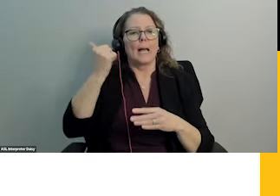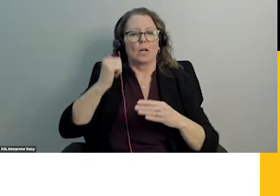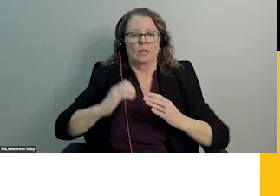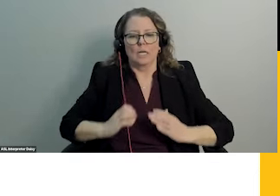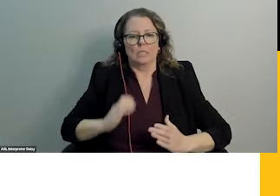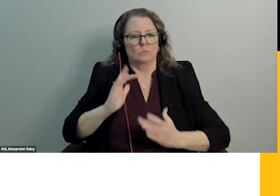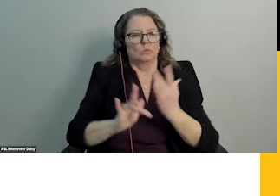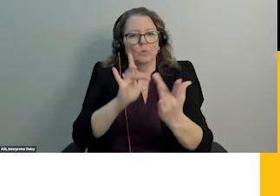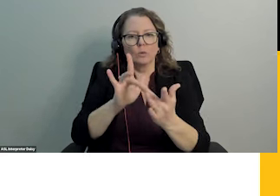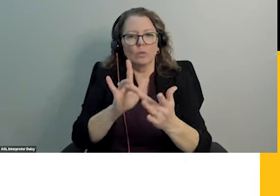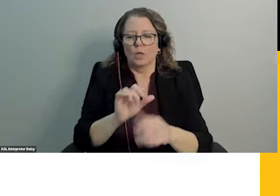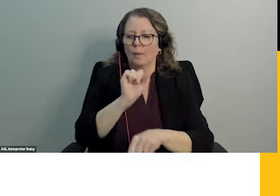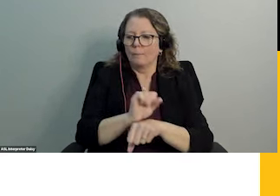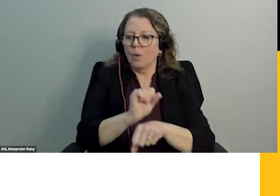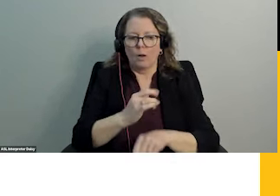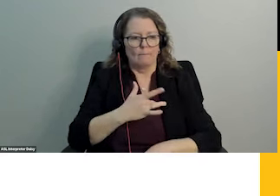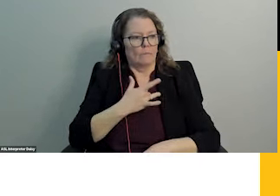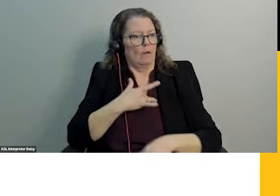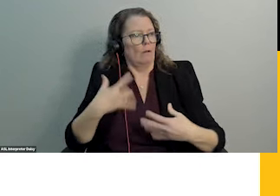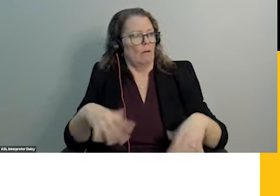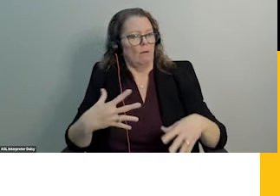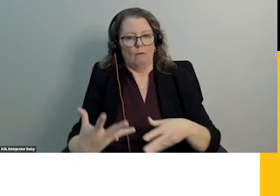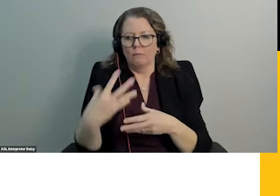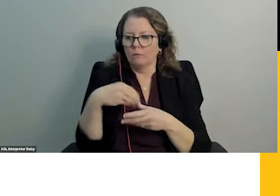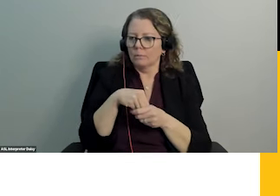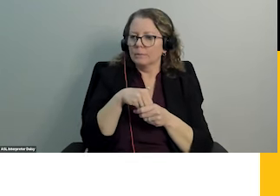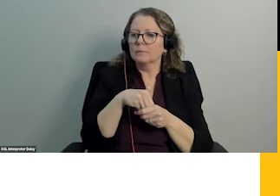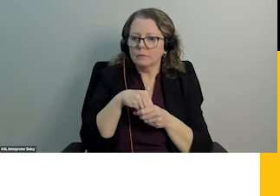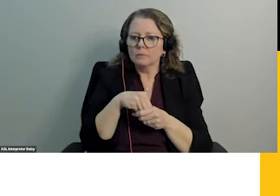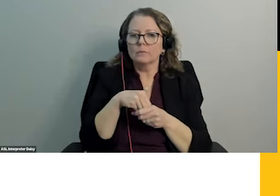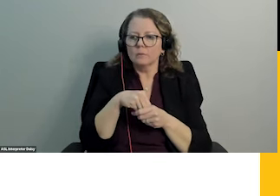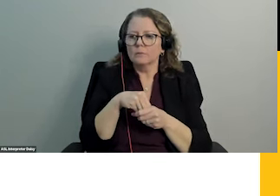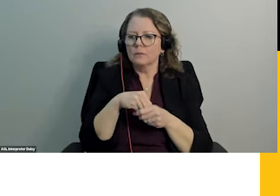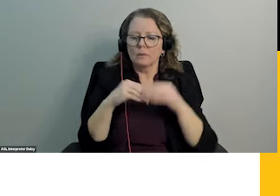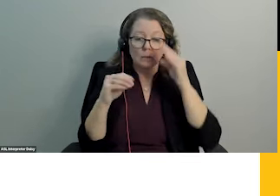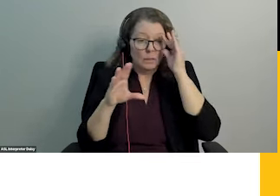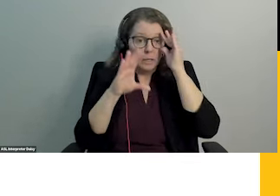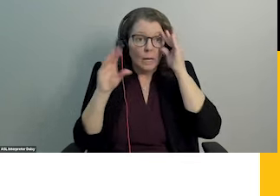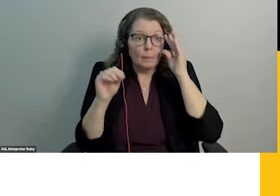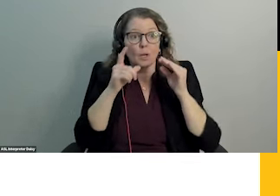better employee integration and companies and folks who really focus on this work.